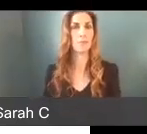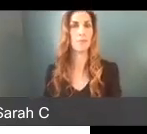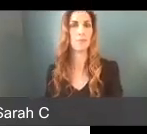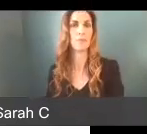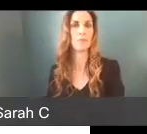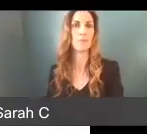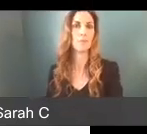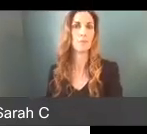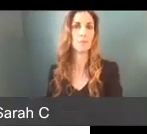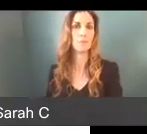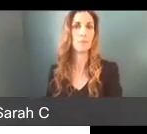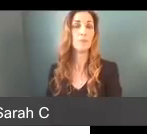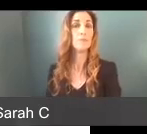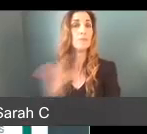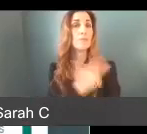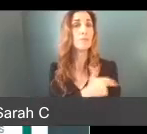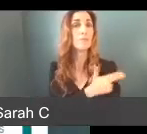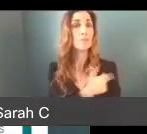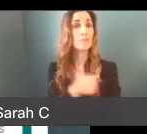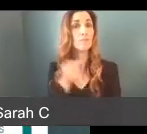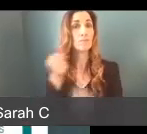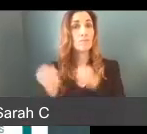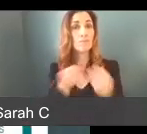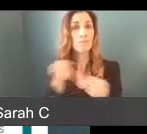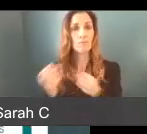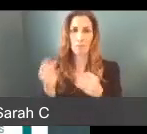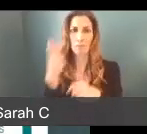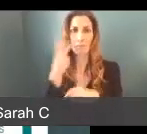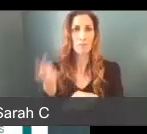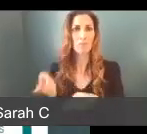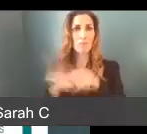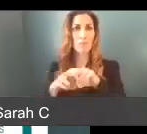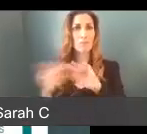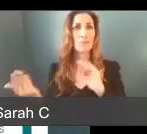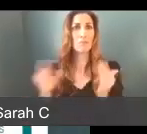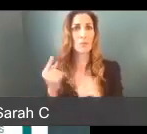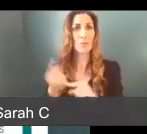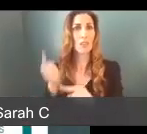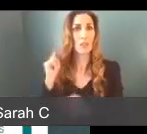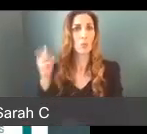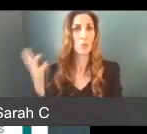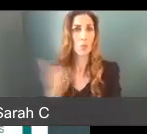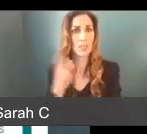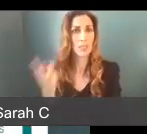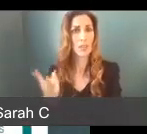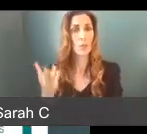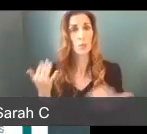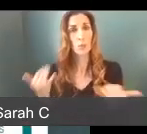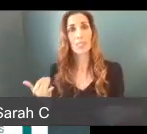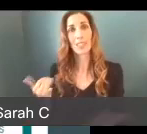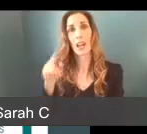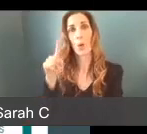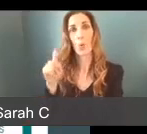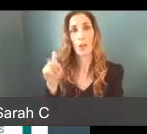Our hospitalizations are continuing to increase since last Wednesday. Today, 177 individuals with